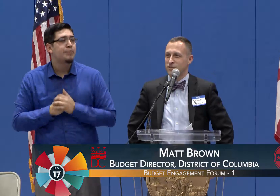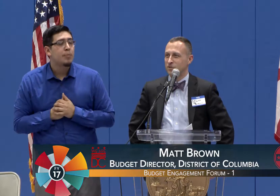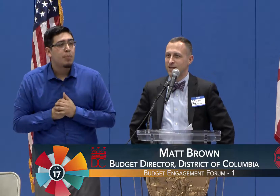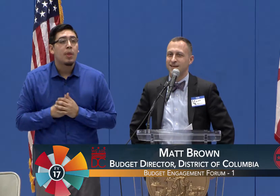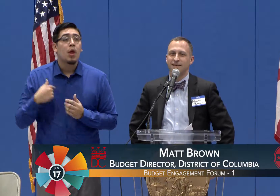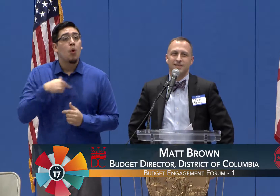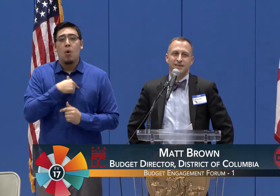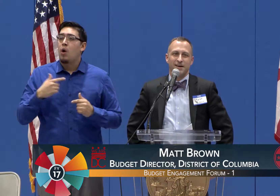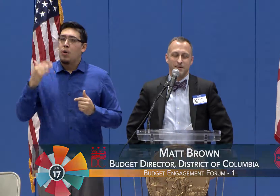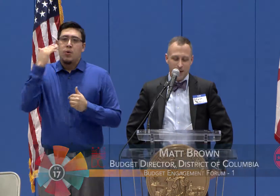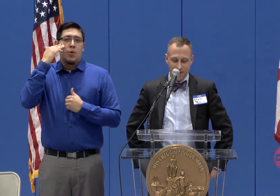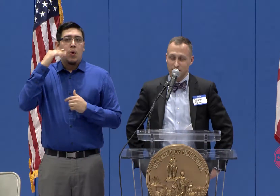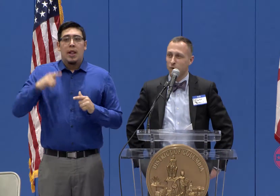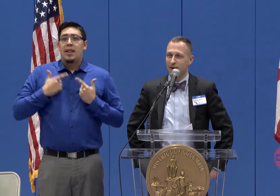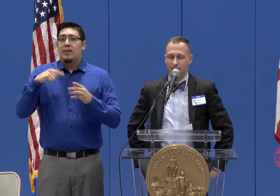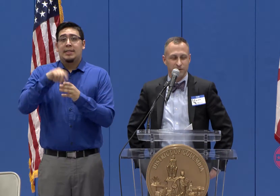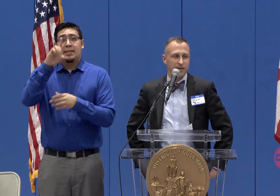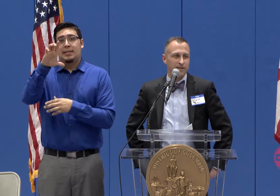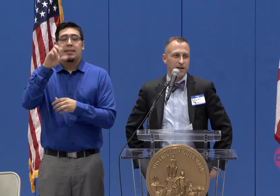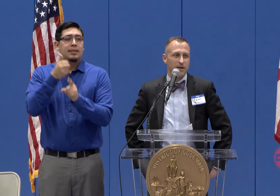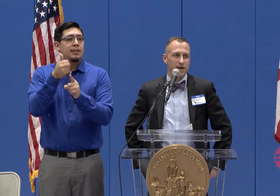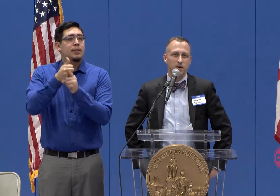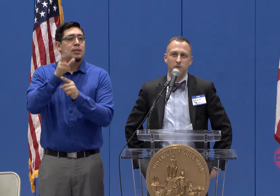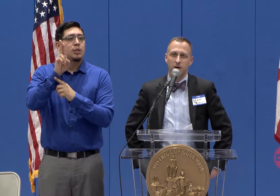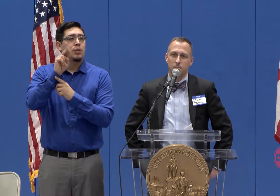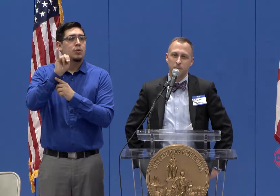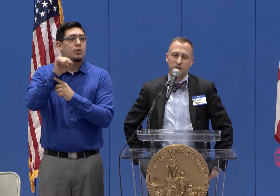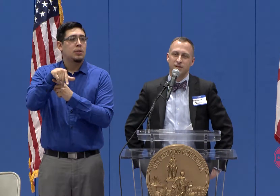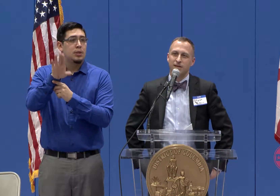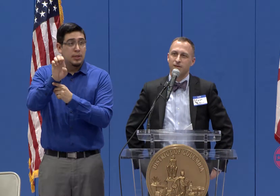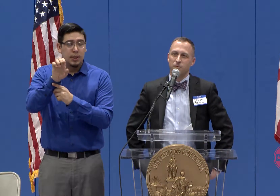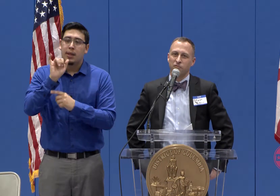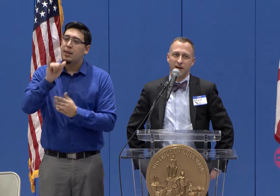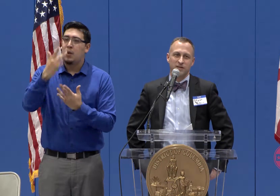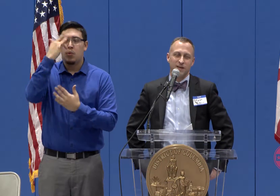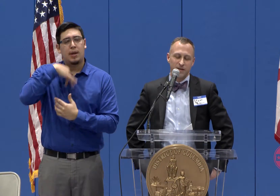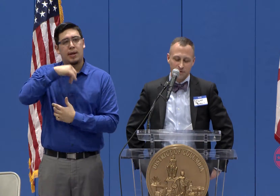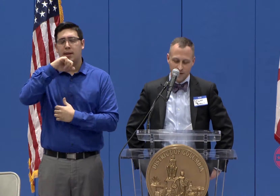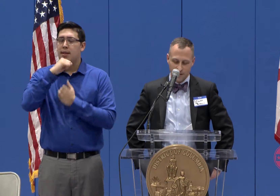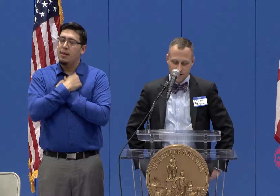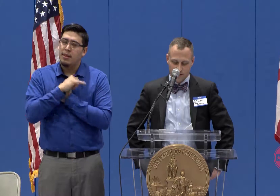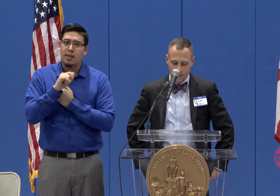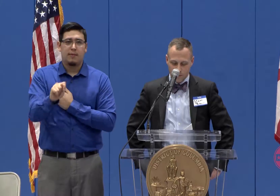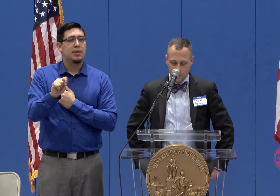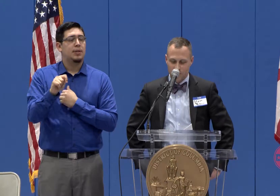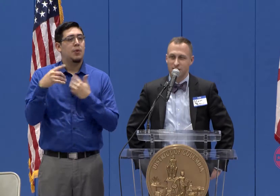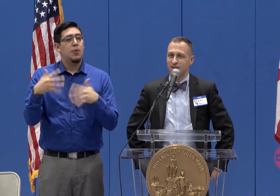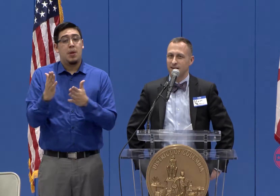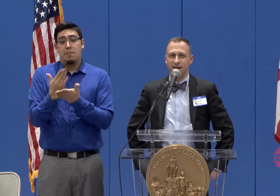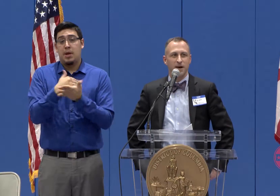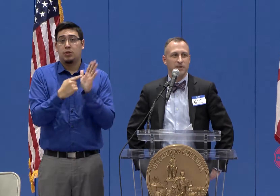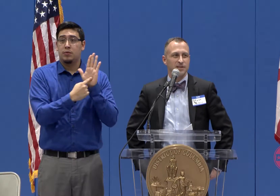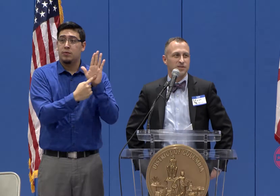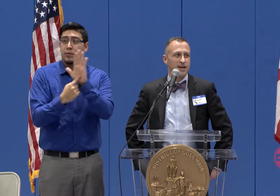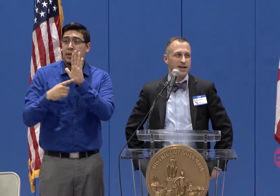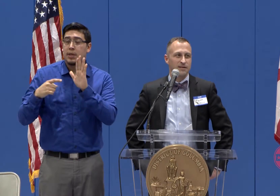UNIQUE AND THAT'S WHY I LOVE IT. OUR BUDGET REFLECTS THAT UNIQUENESS. WE'RE A CITY, A COUNTY, A STATE,